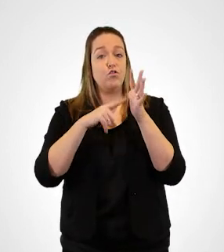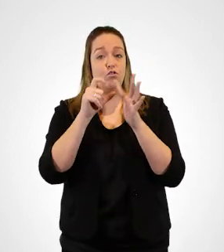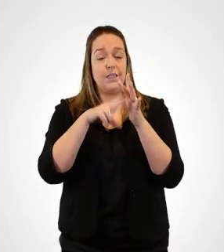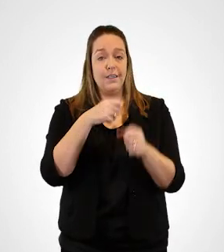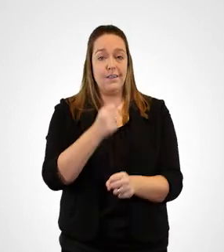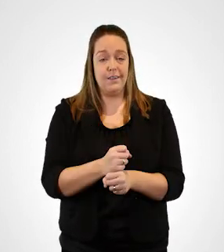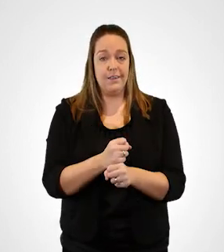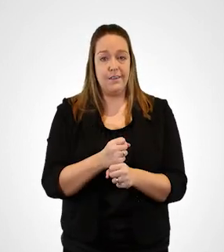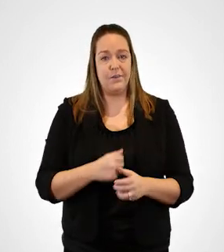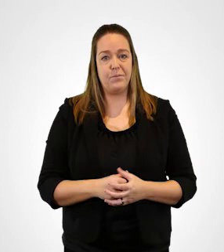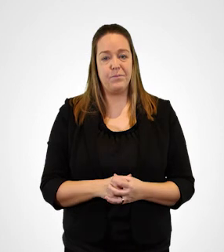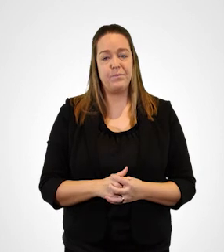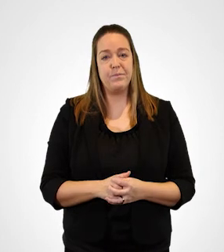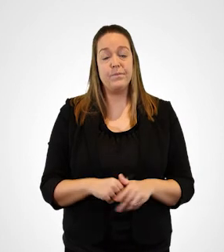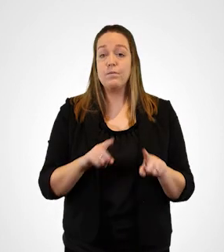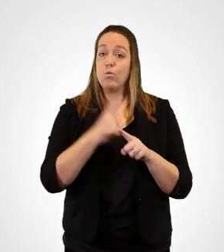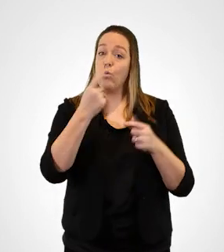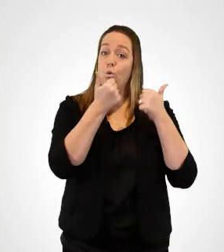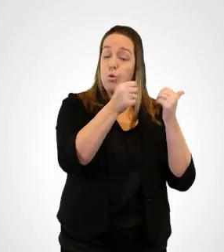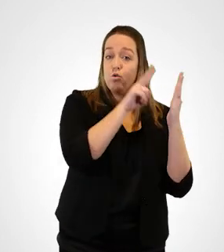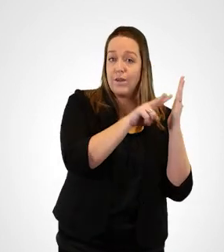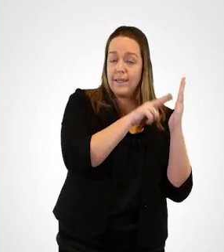where we found that again the good readers